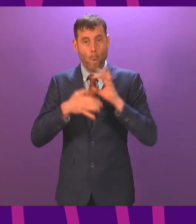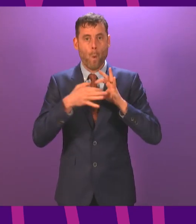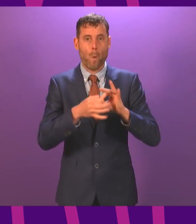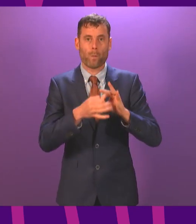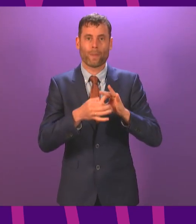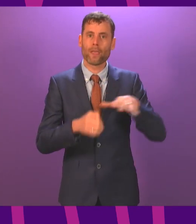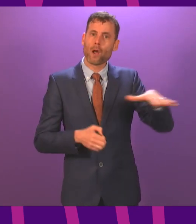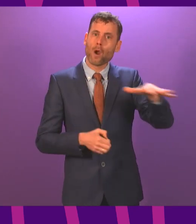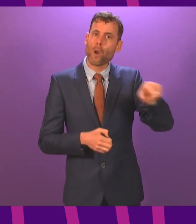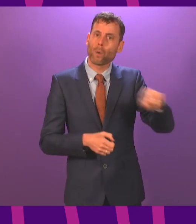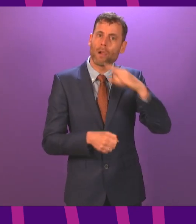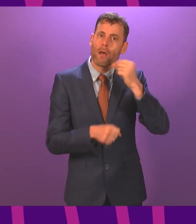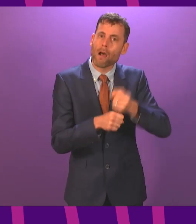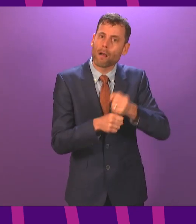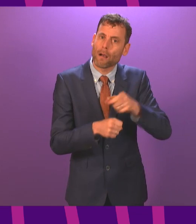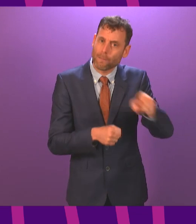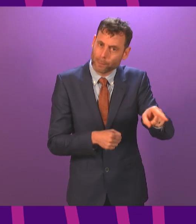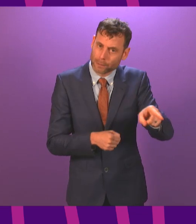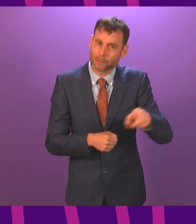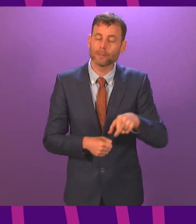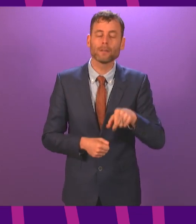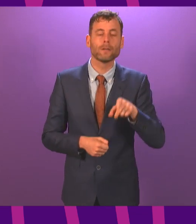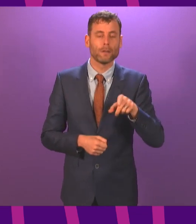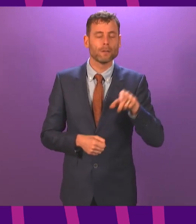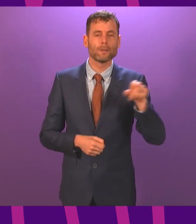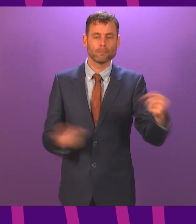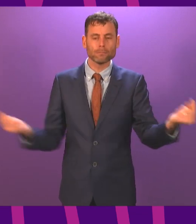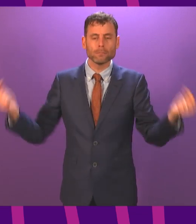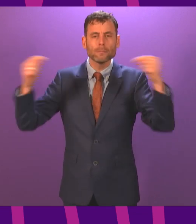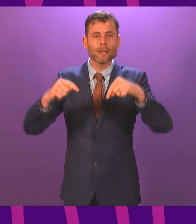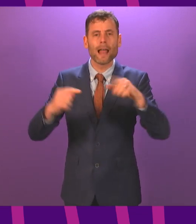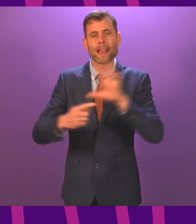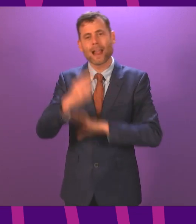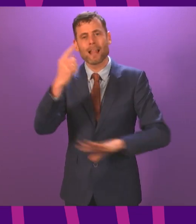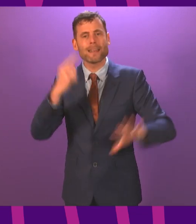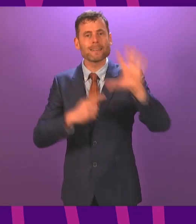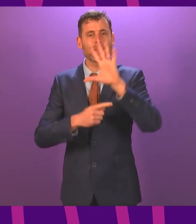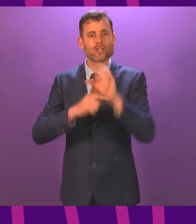making. Local government is represented on the national incident management team and